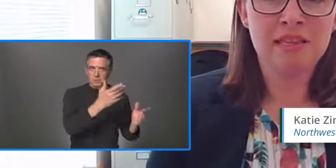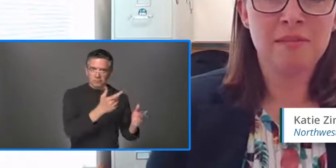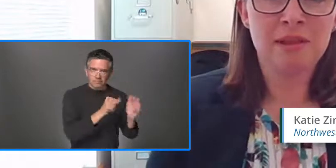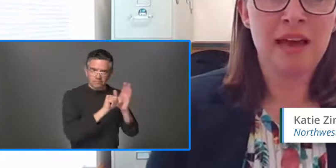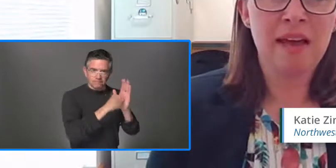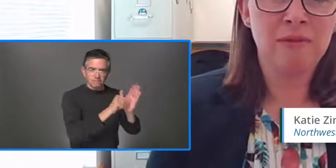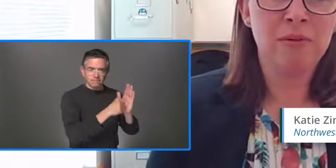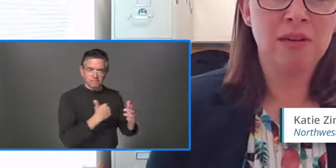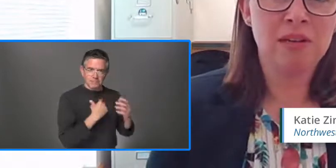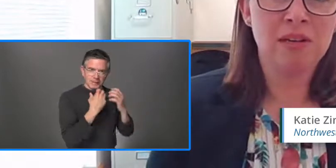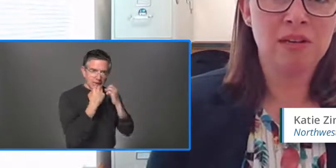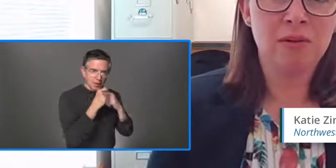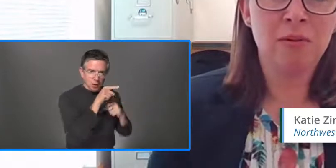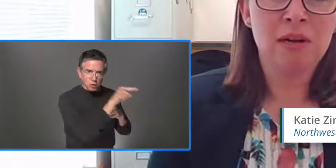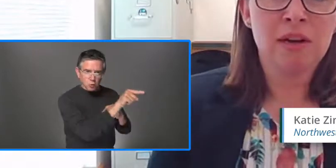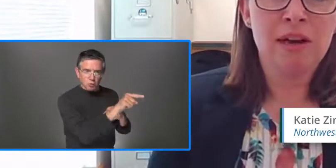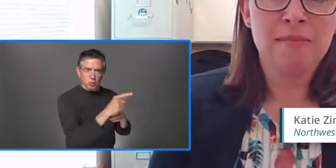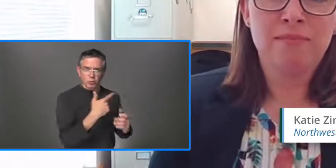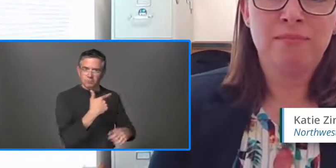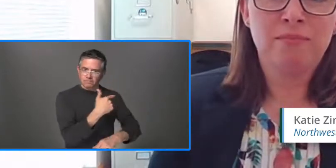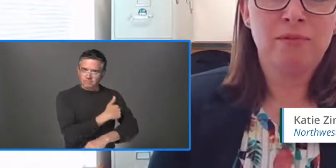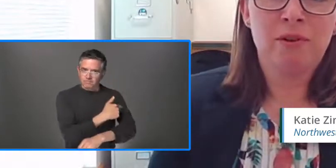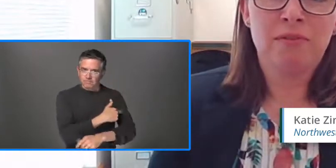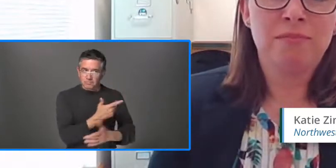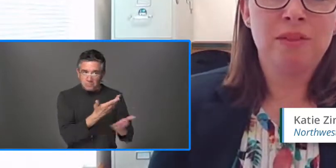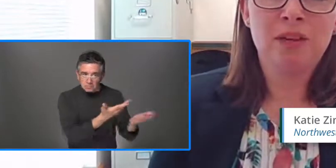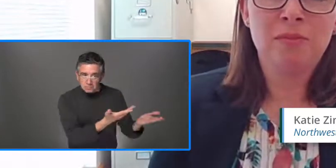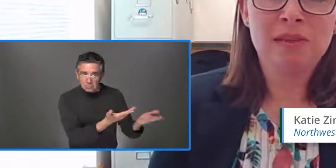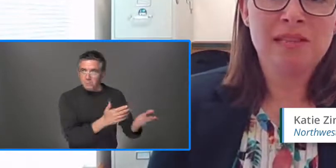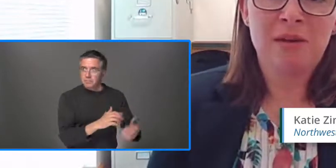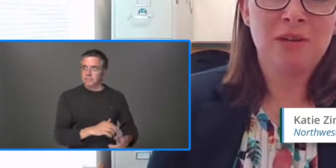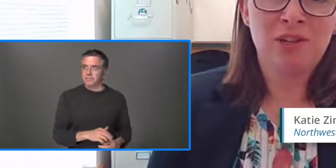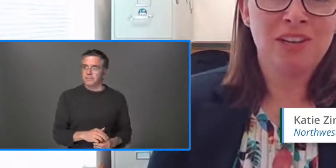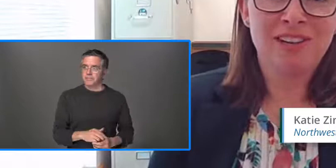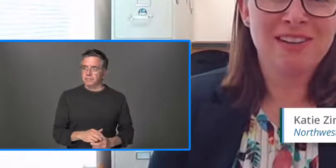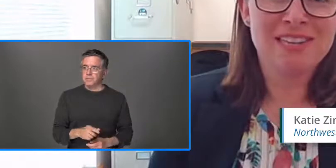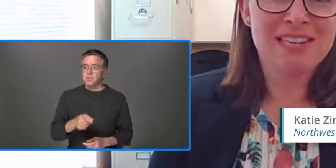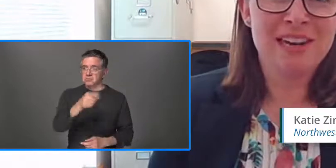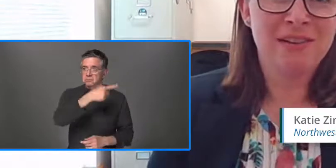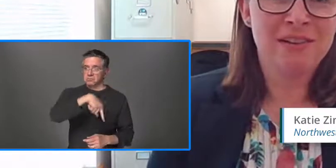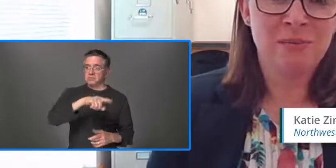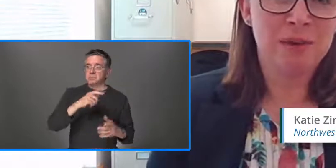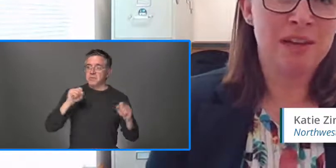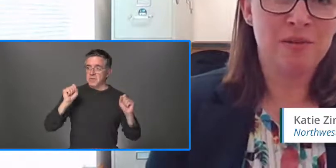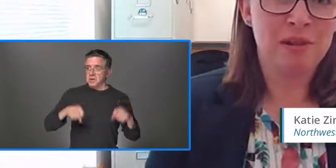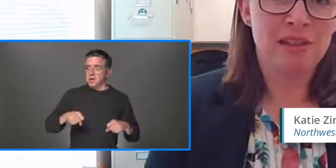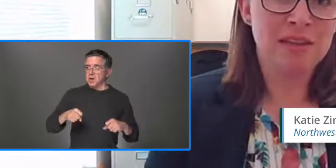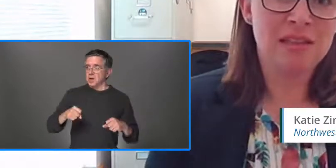I think that's something that everyone can do for the humans that we share this town and this planet with,